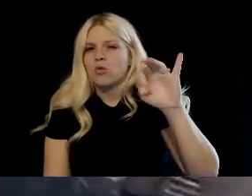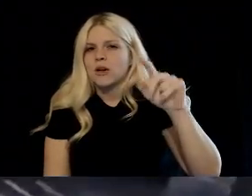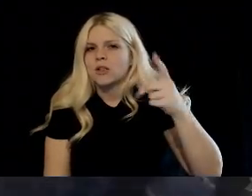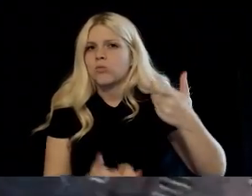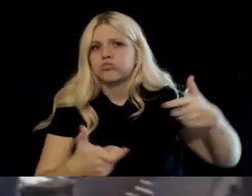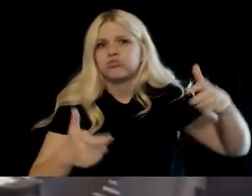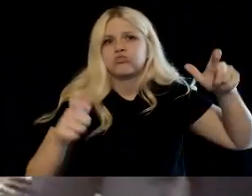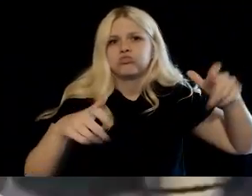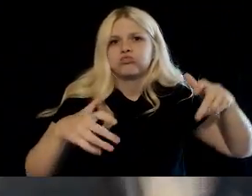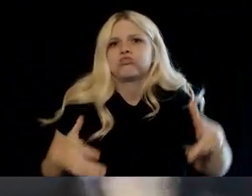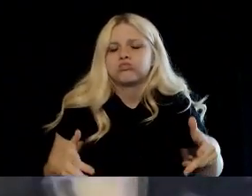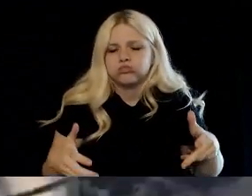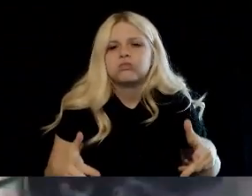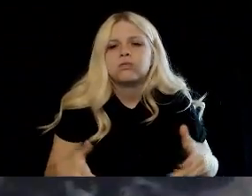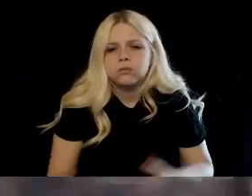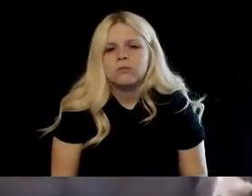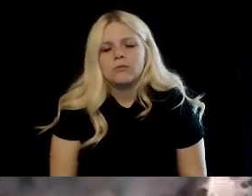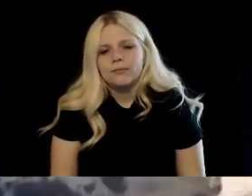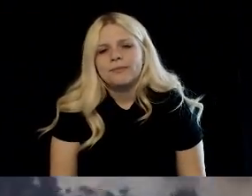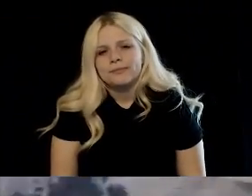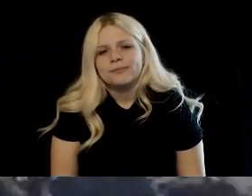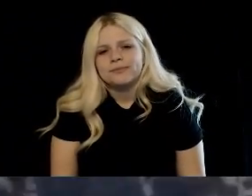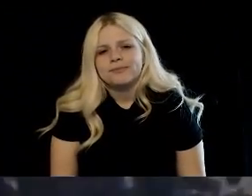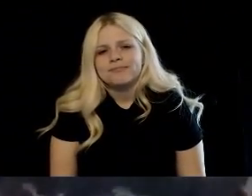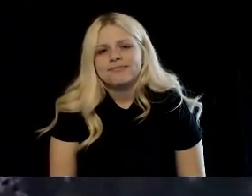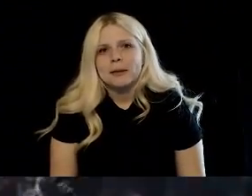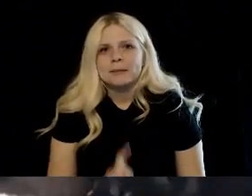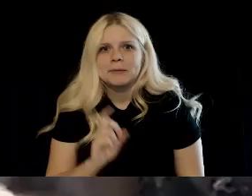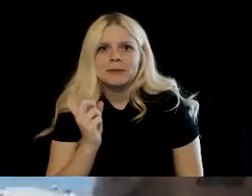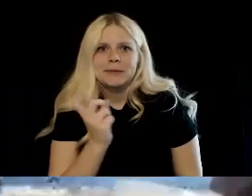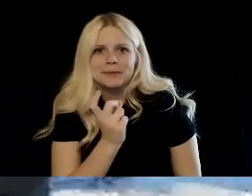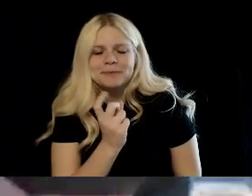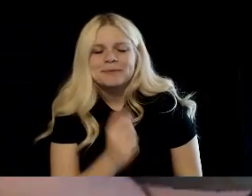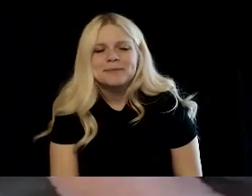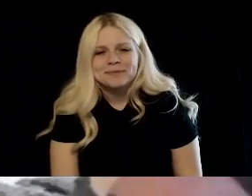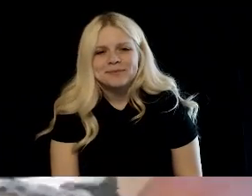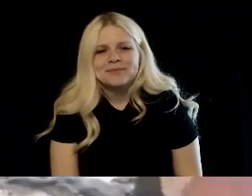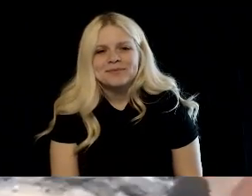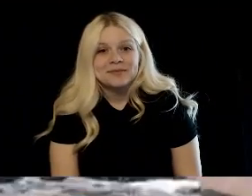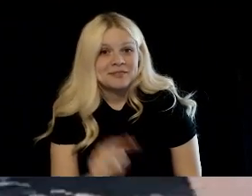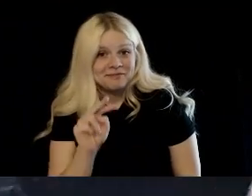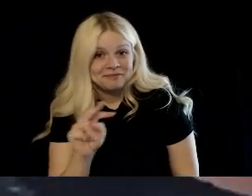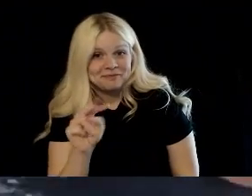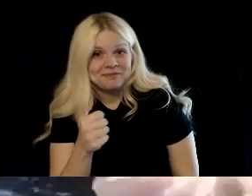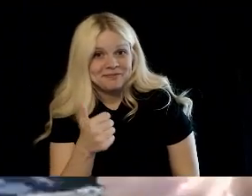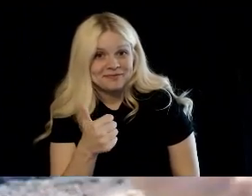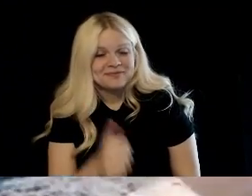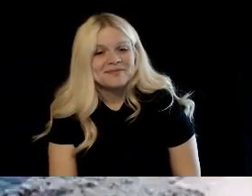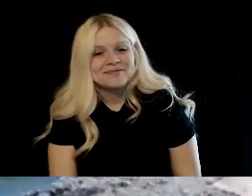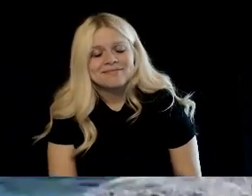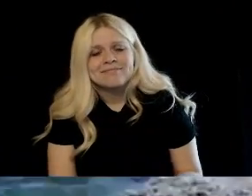Can I get over by- okay. Come stand by Joanne, and get a good look at this boy. Oh my goodness!